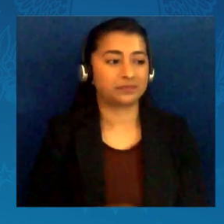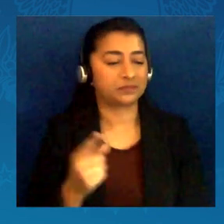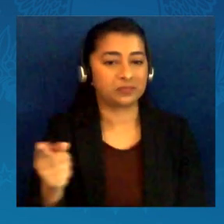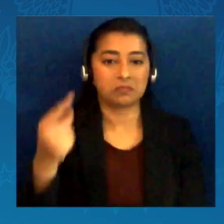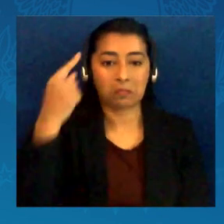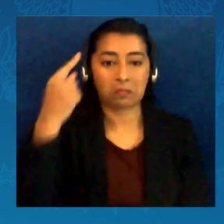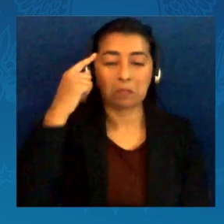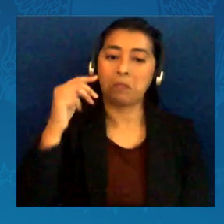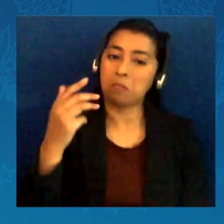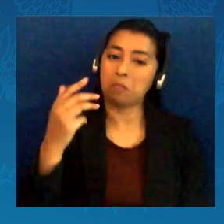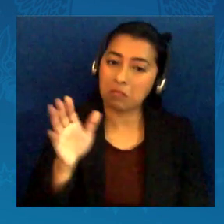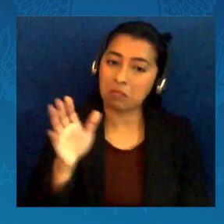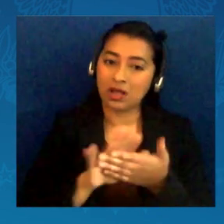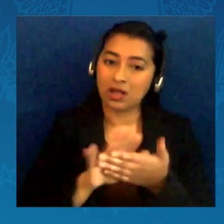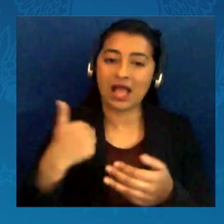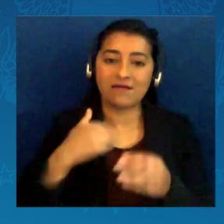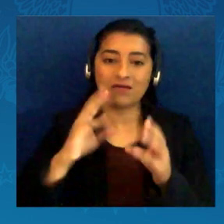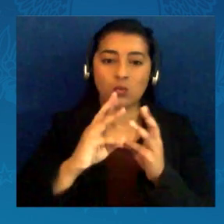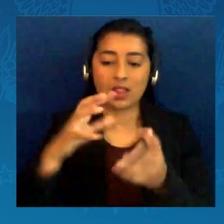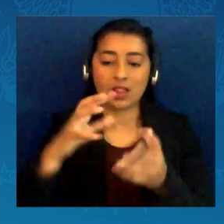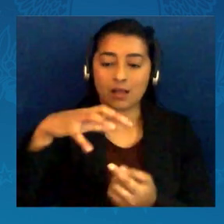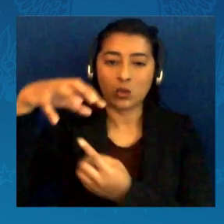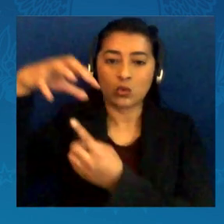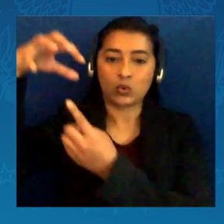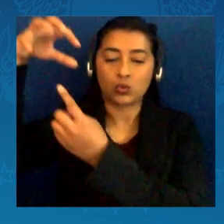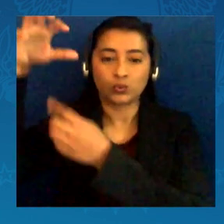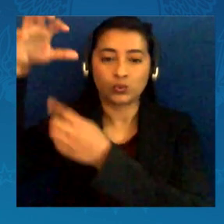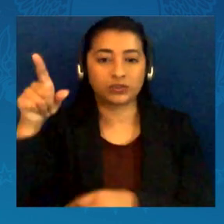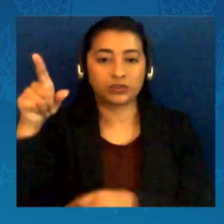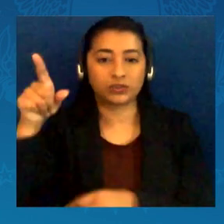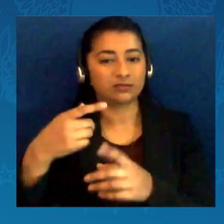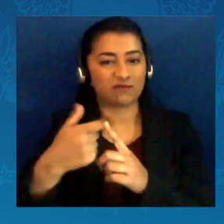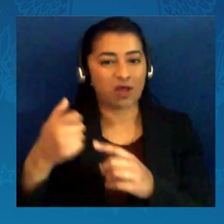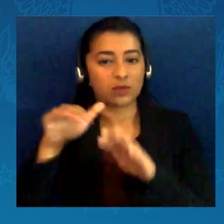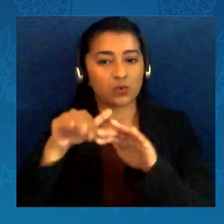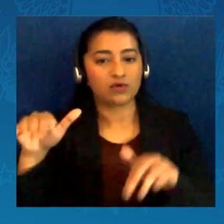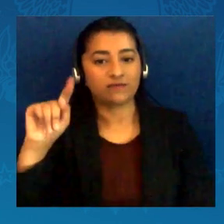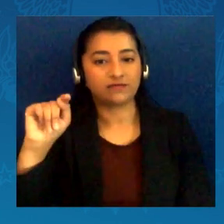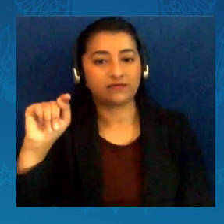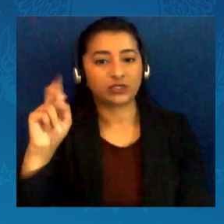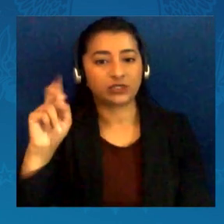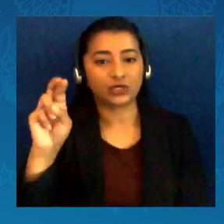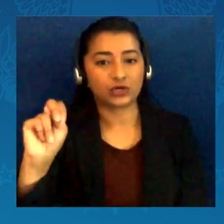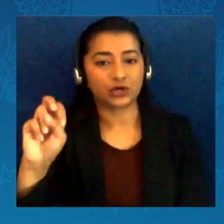that we send them off the top of and over the Hampton Bridge